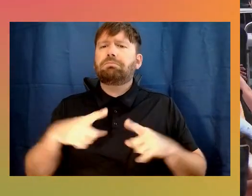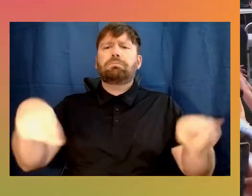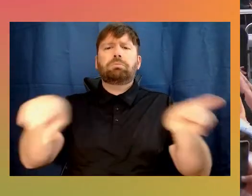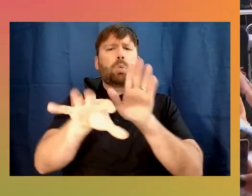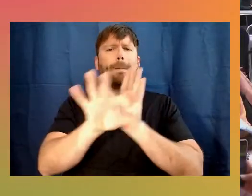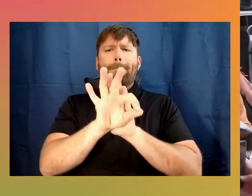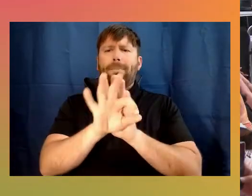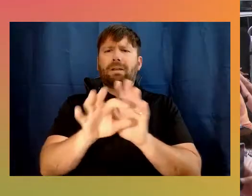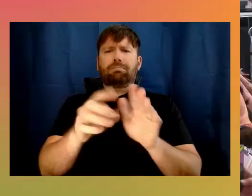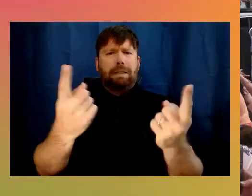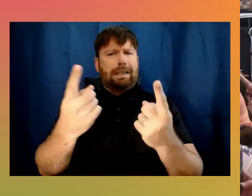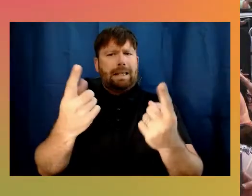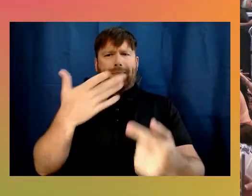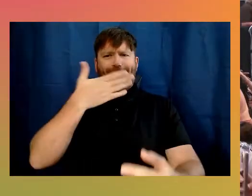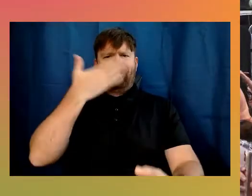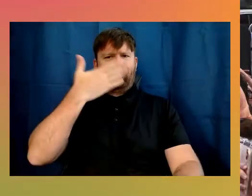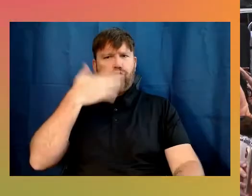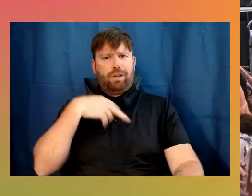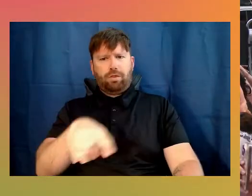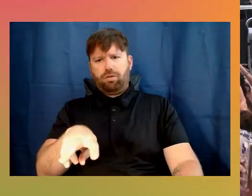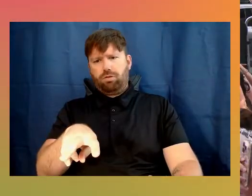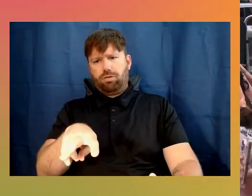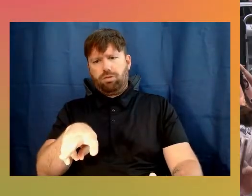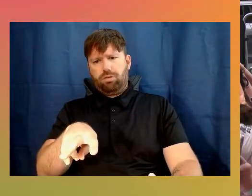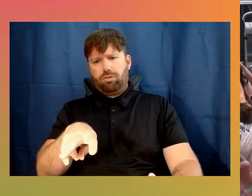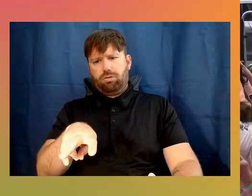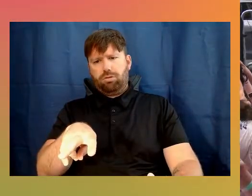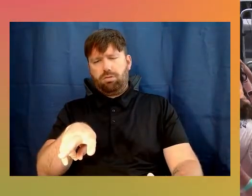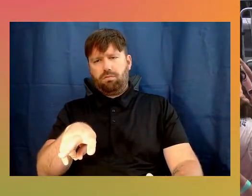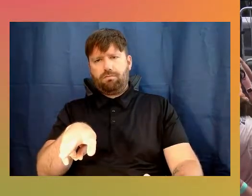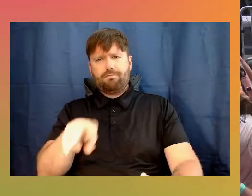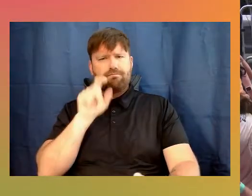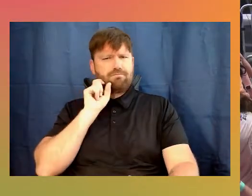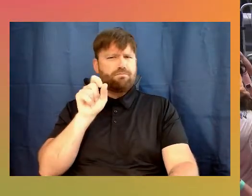HEAD FORWARD.